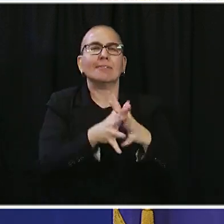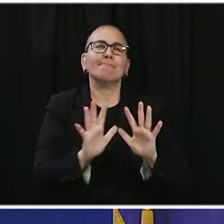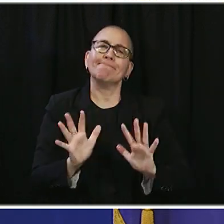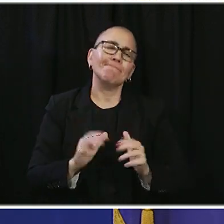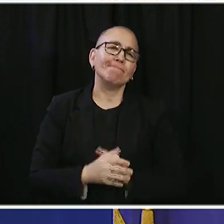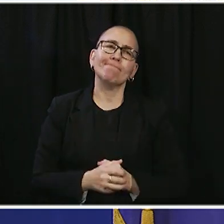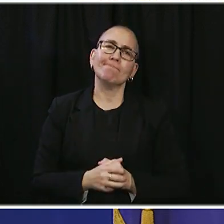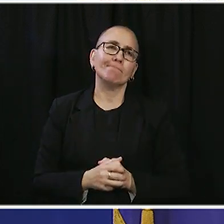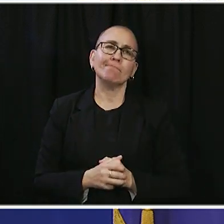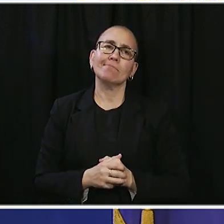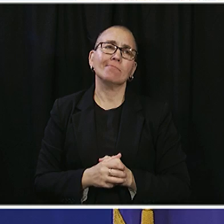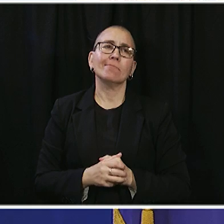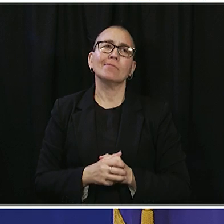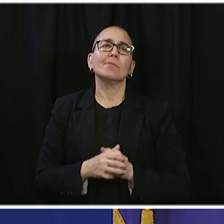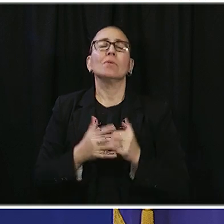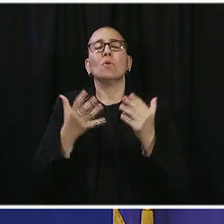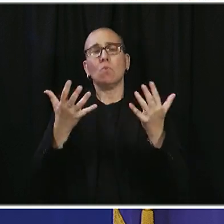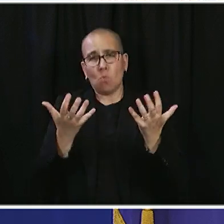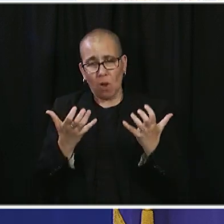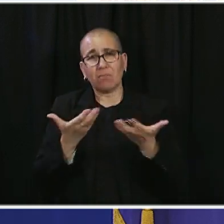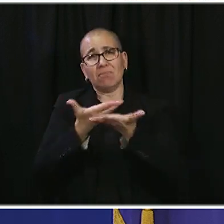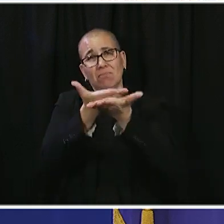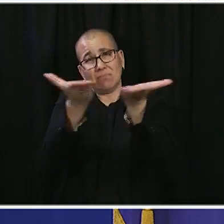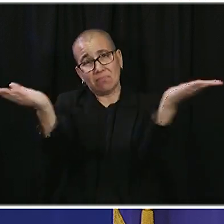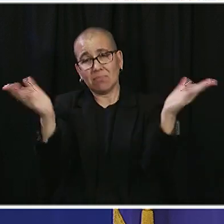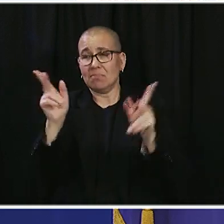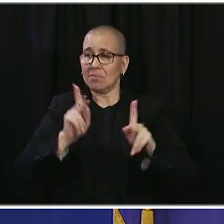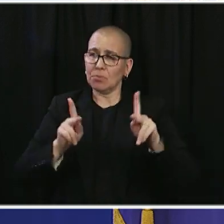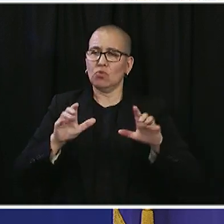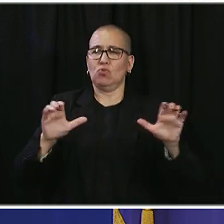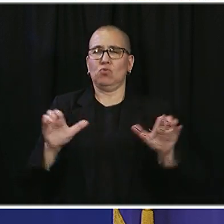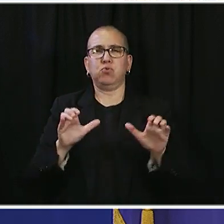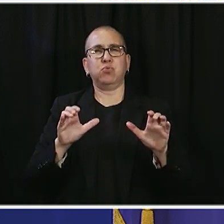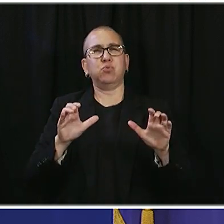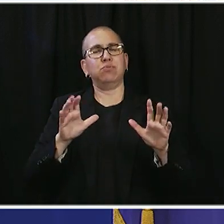TRYING TO GET PEOPLE TO -- TO DO IT BECAUSE IT'S THE RIGHT THING TO DO TO BRING